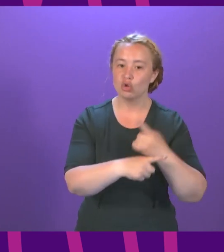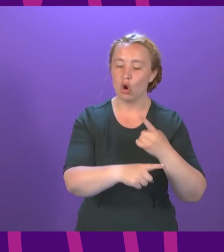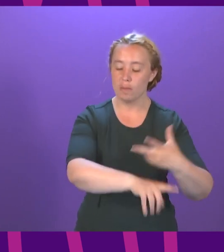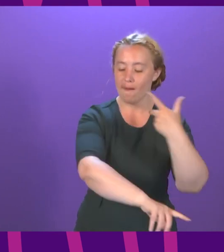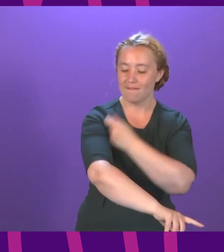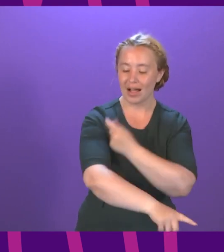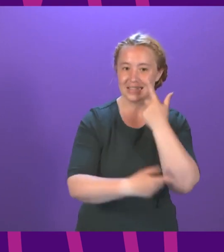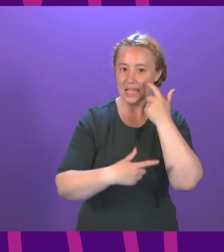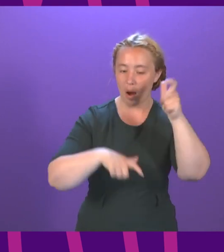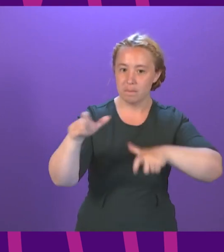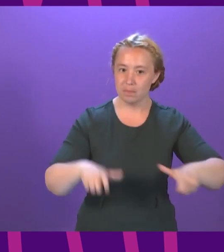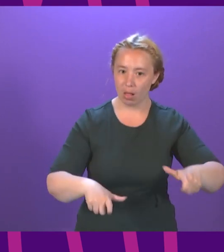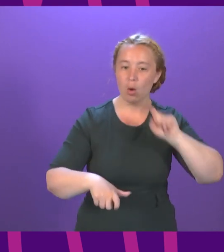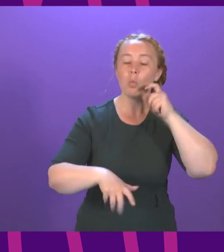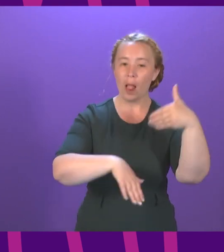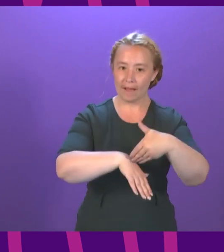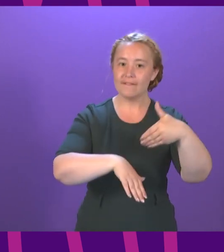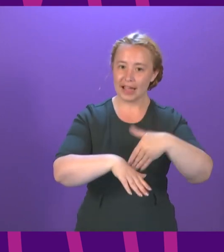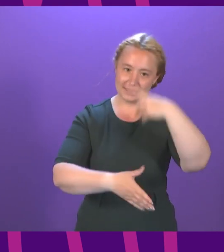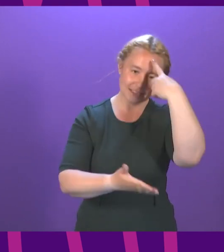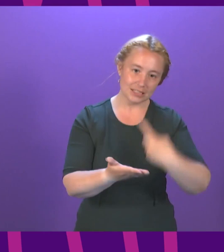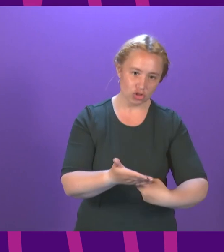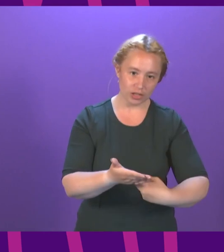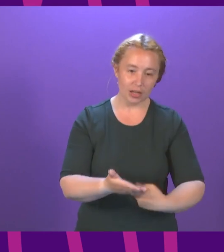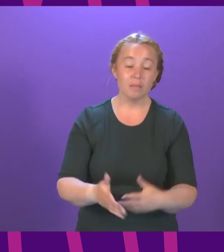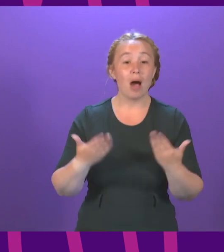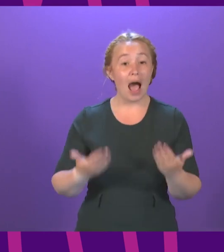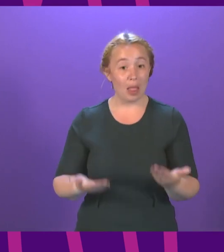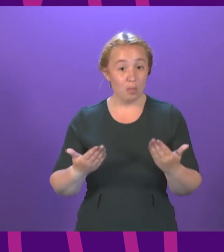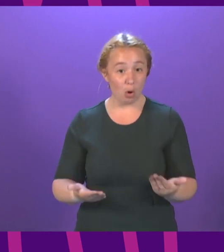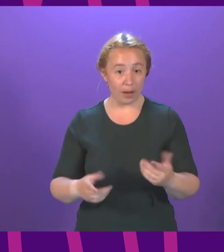bearing on that. We are rightly taking the time to try to get this right. As I have said,